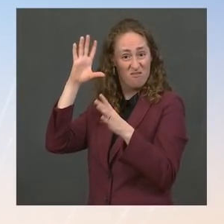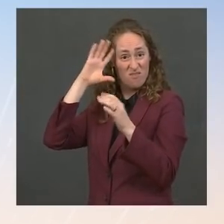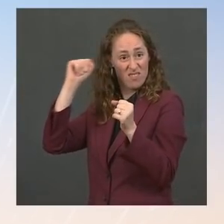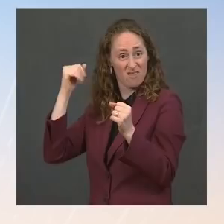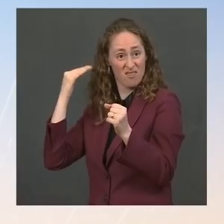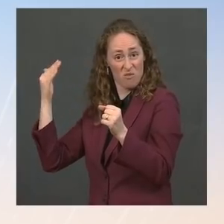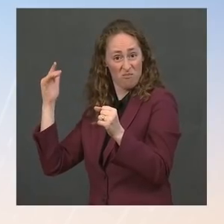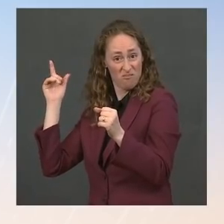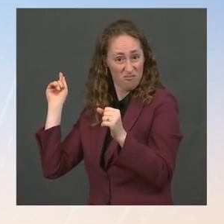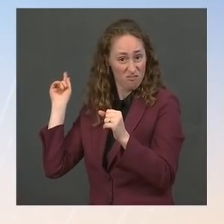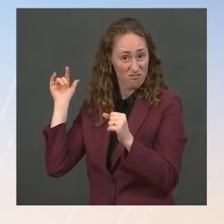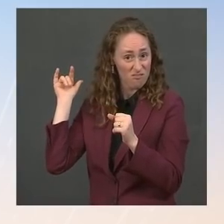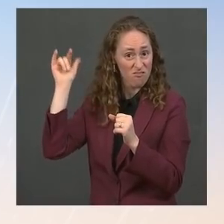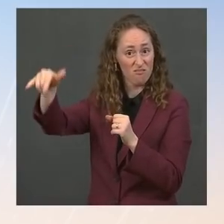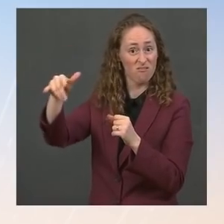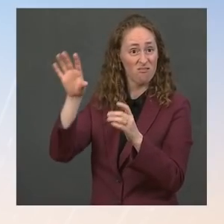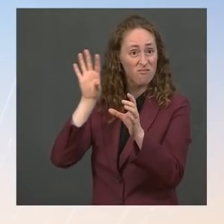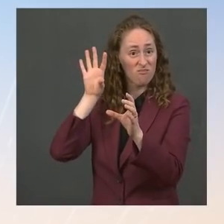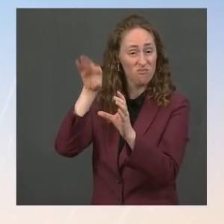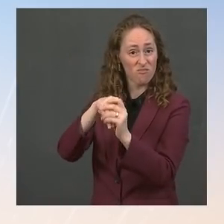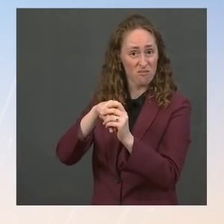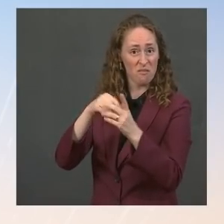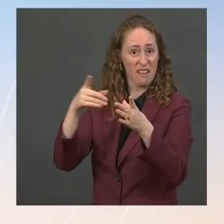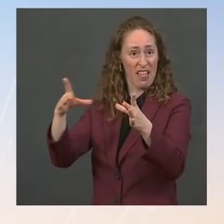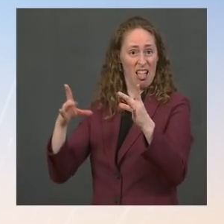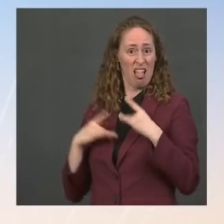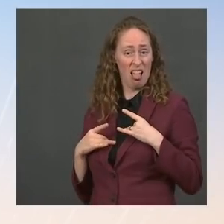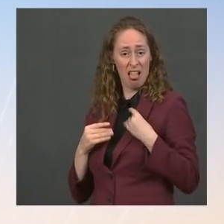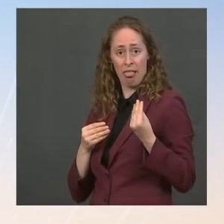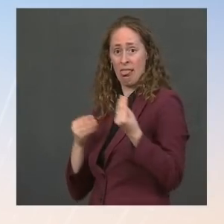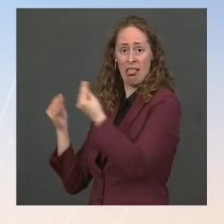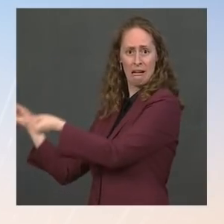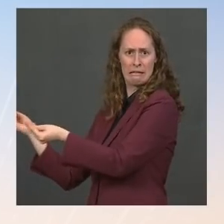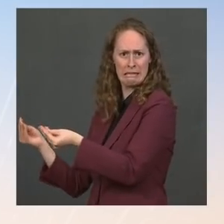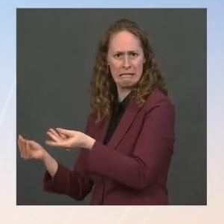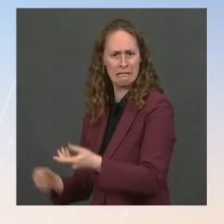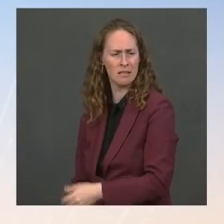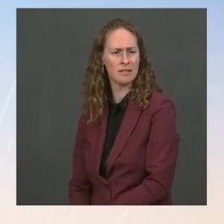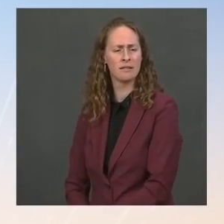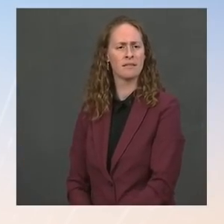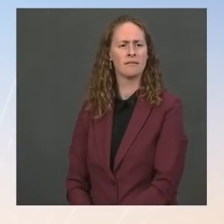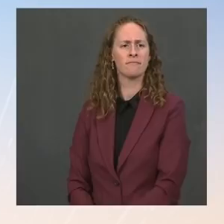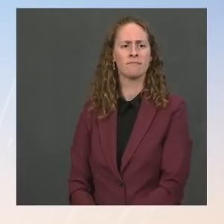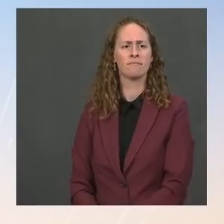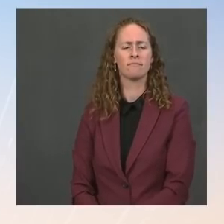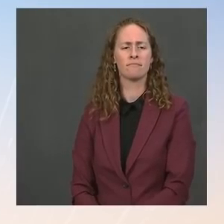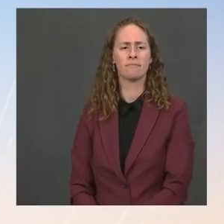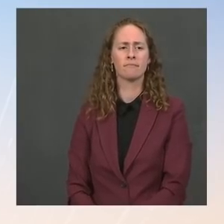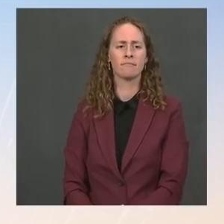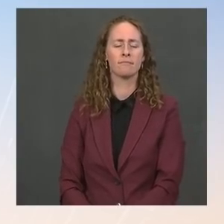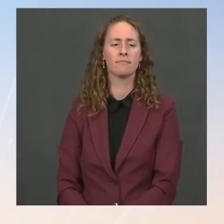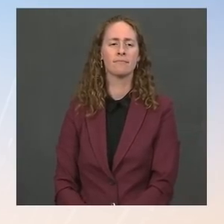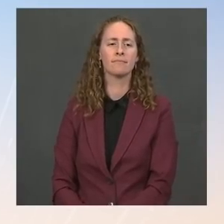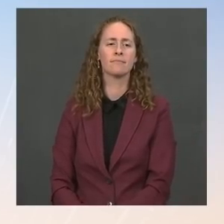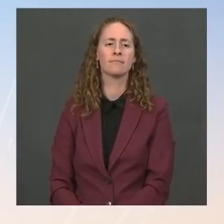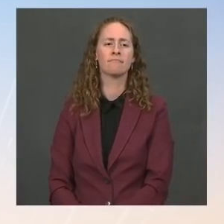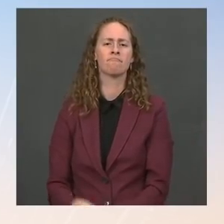and the potential that it could be a superspreader? Ms Psaki: We obviously take a range of precautions, including ensuring the President is tested --